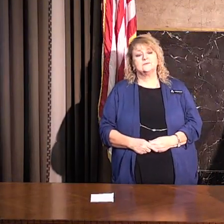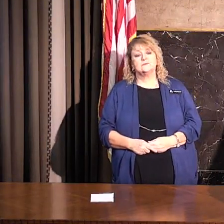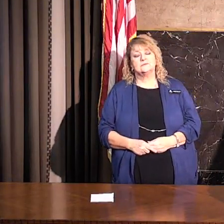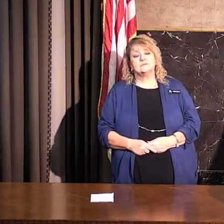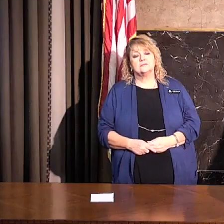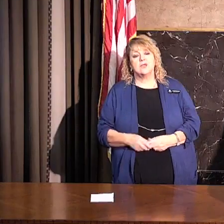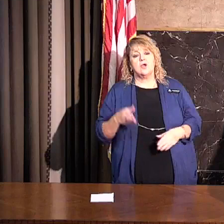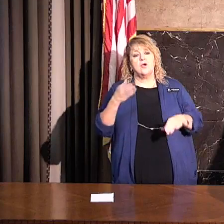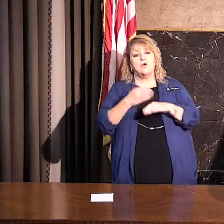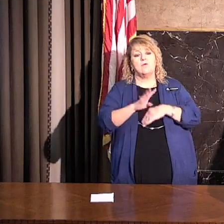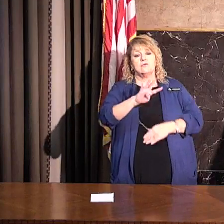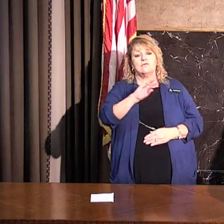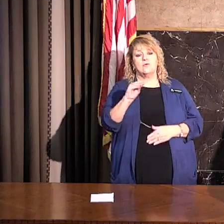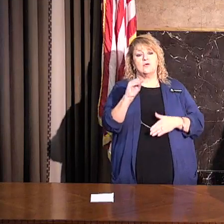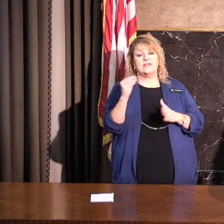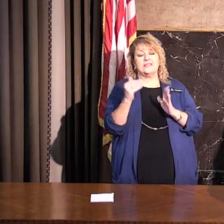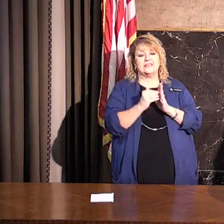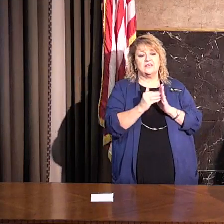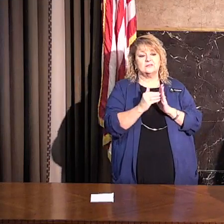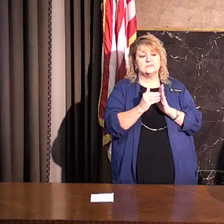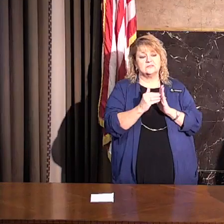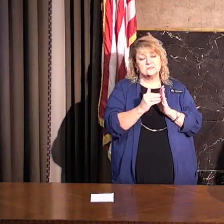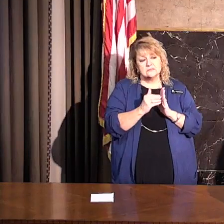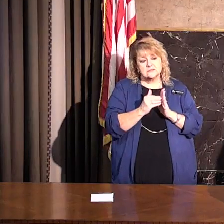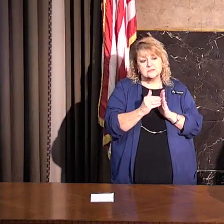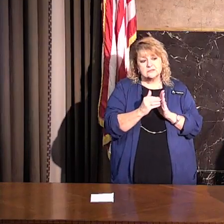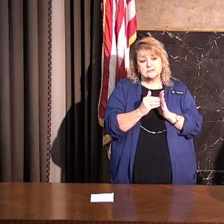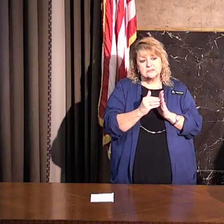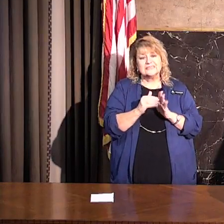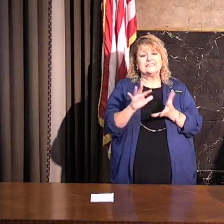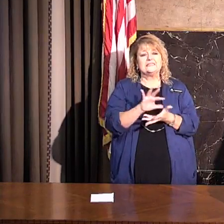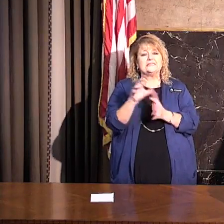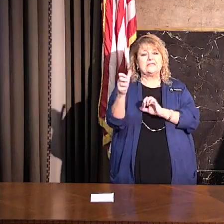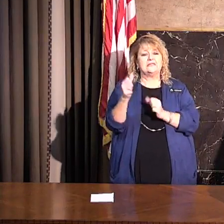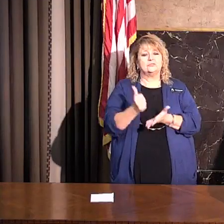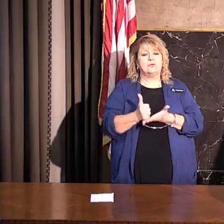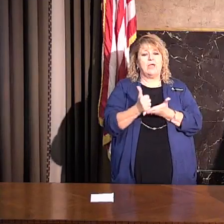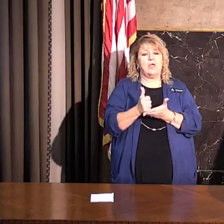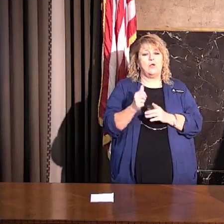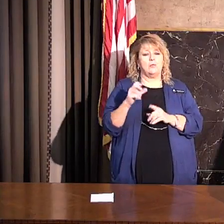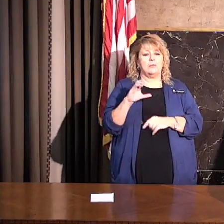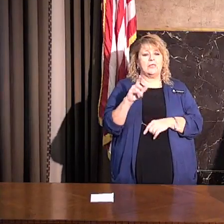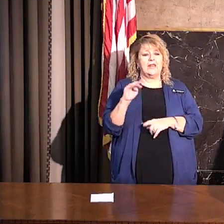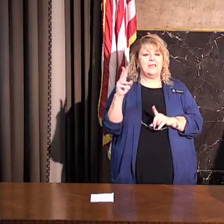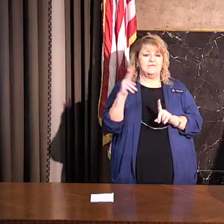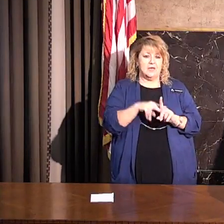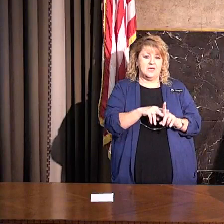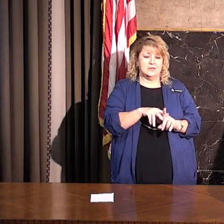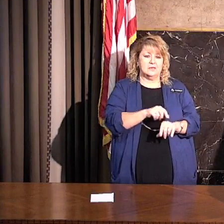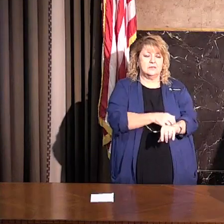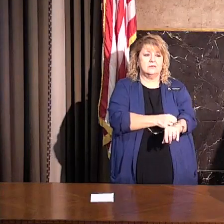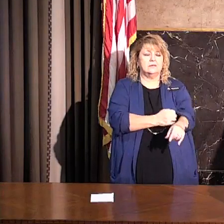there have been more than 40 thousand disaster unemployment assistance claims filed uh to